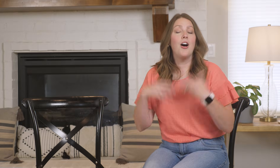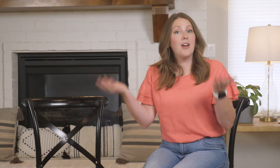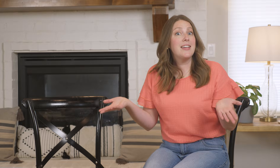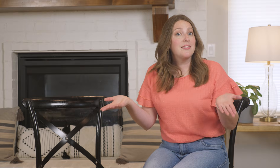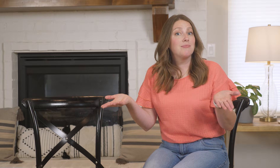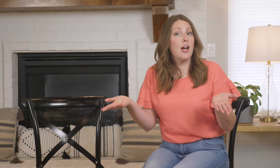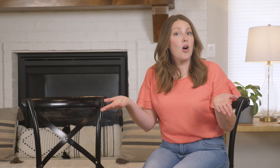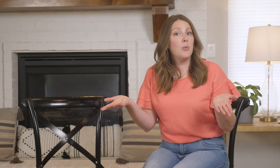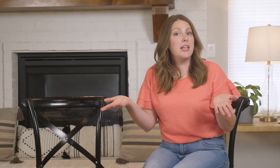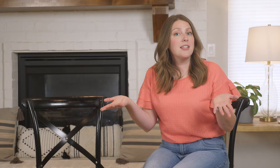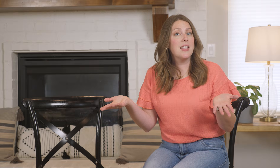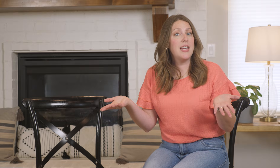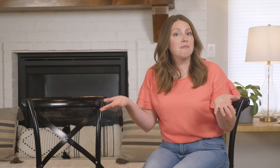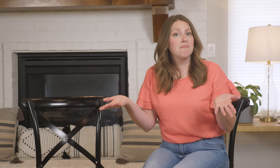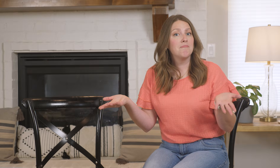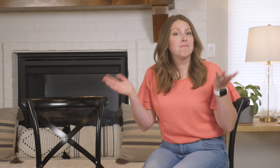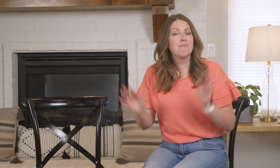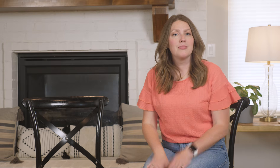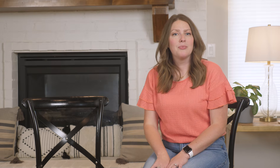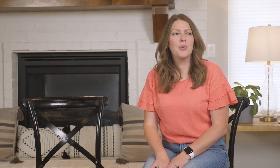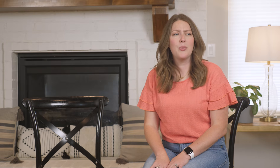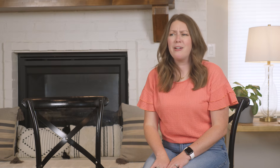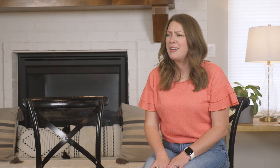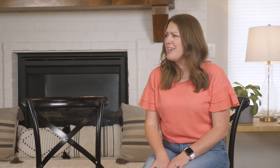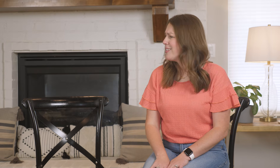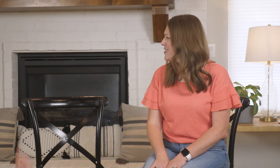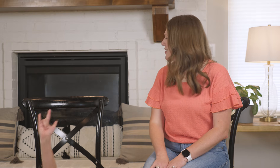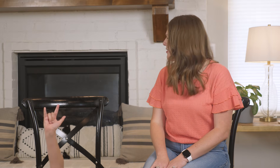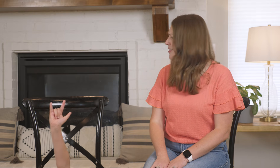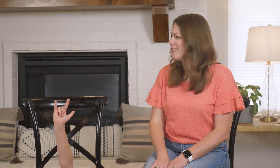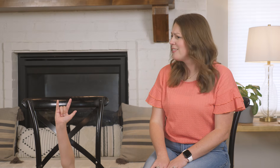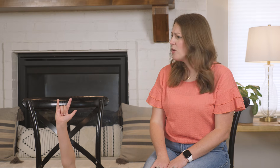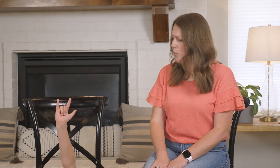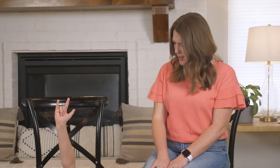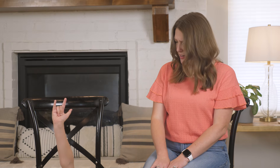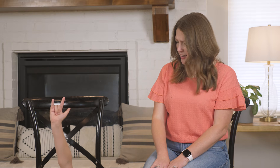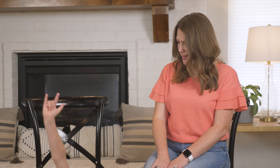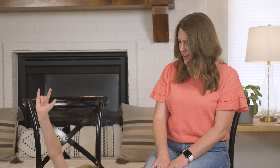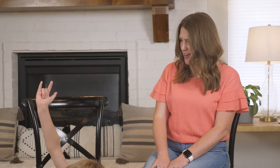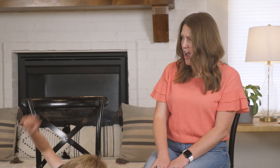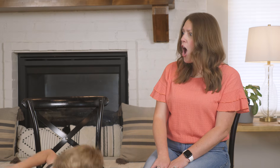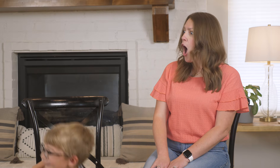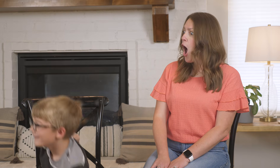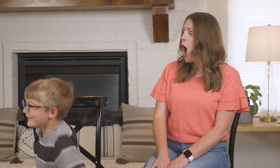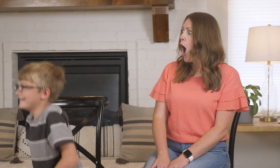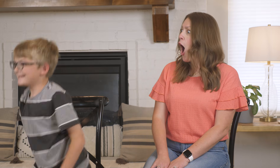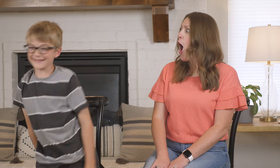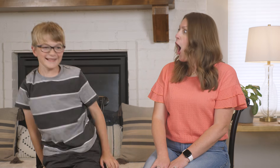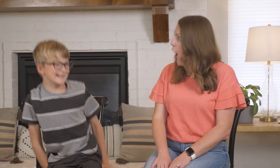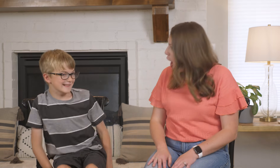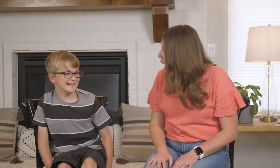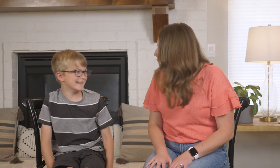All right. Now all we need is Lane. I wonder where he is? What?